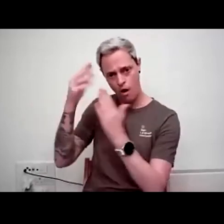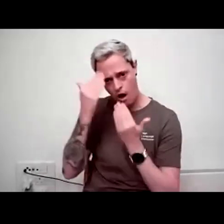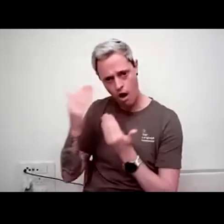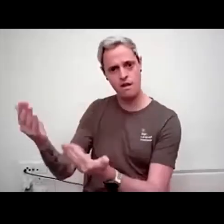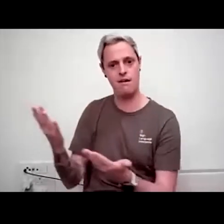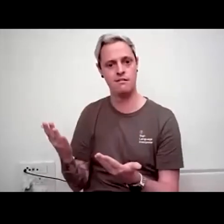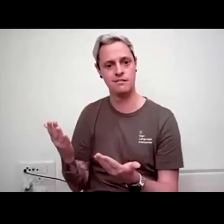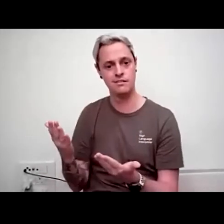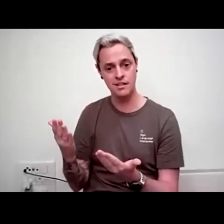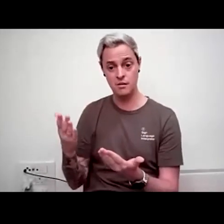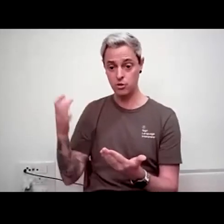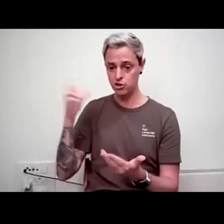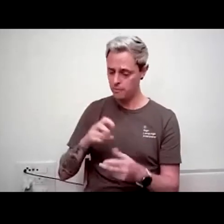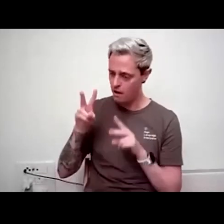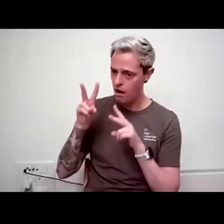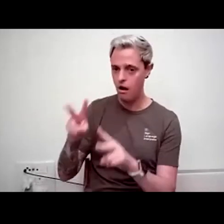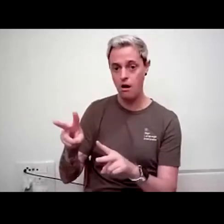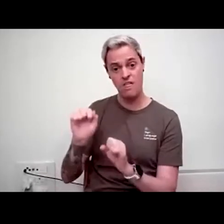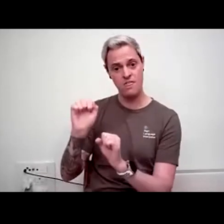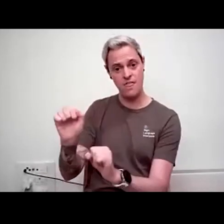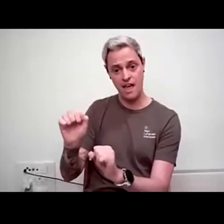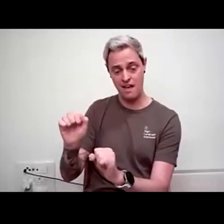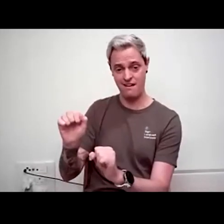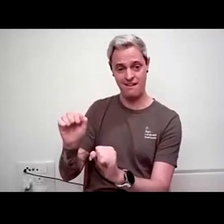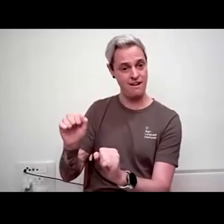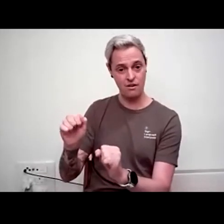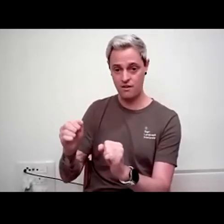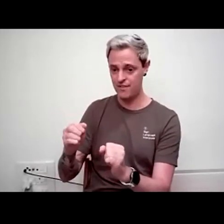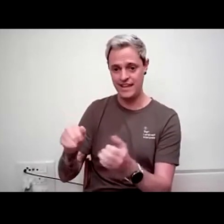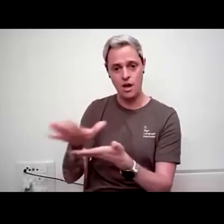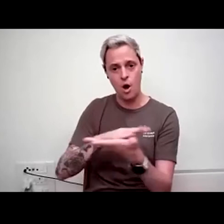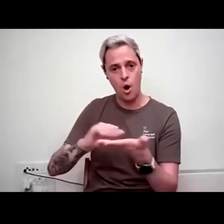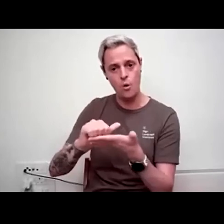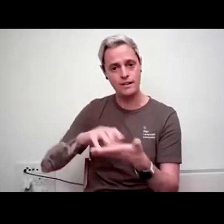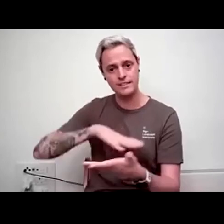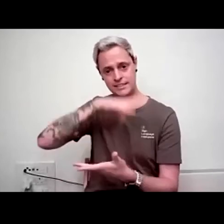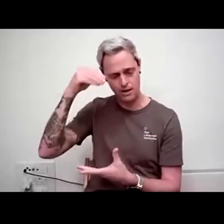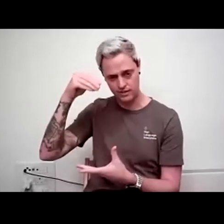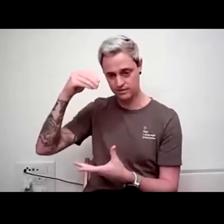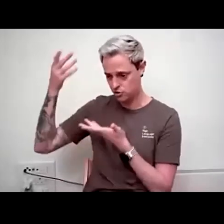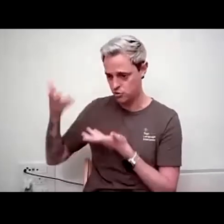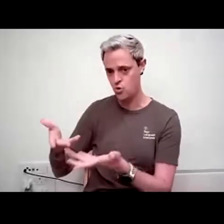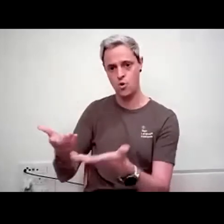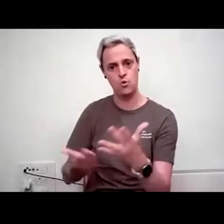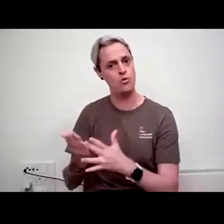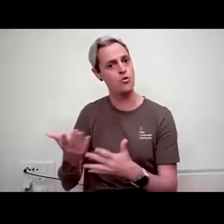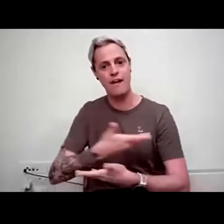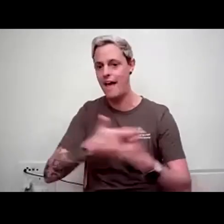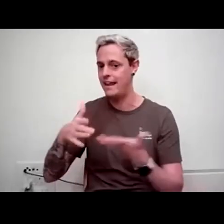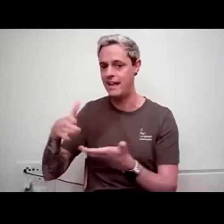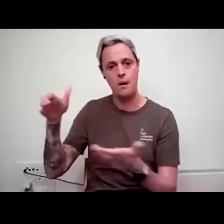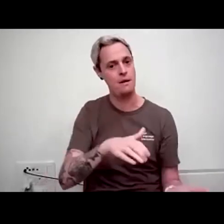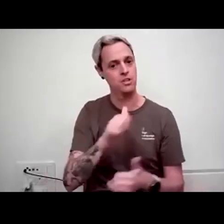but, like every other believer, are to be attended to, as conduits of the life-giving Holy Spirit promised to every single baptised Christian.